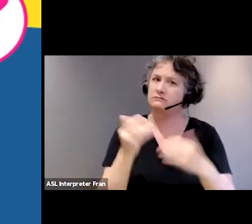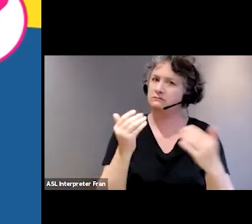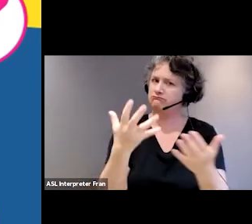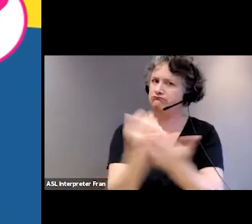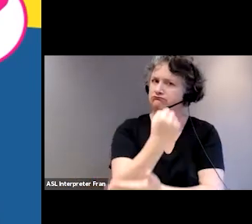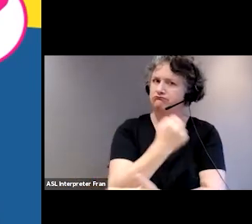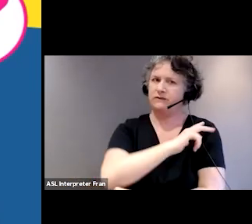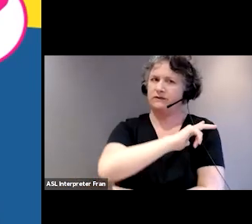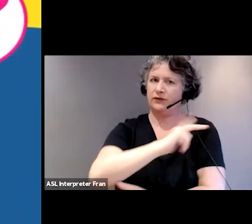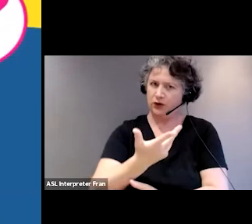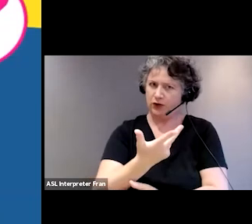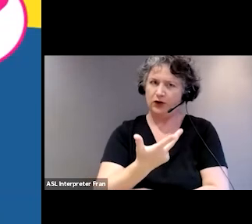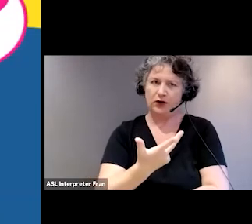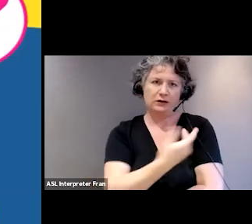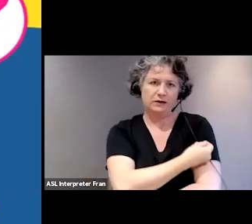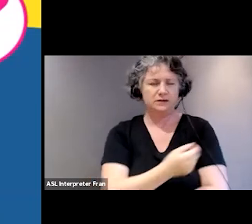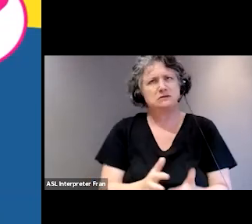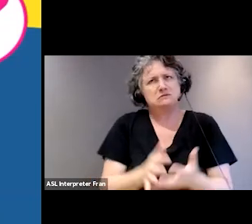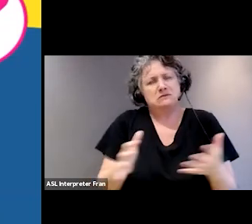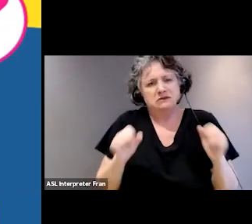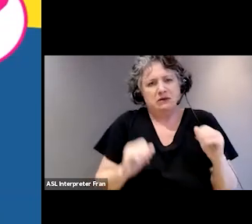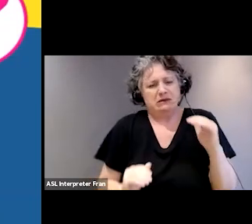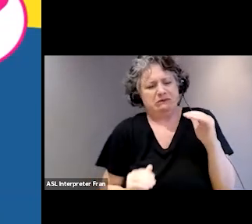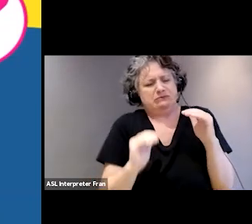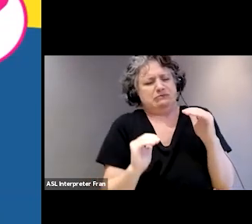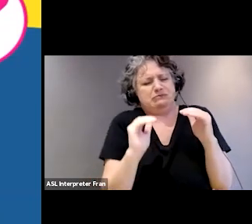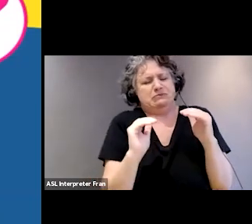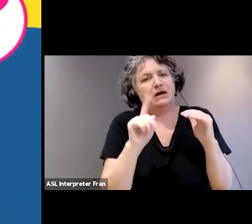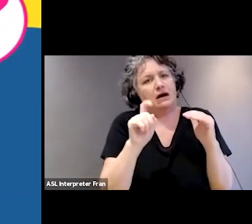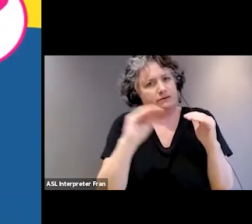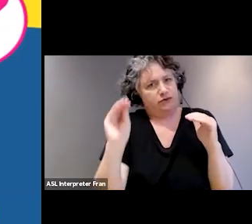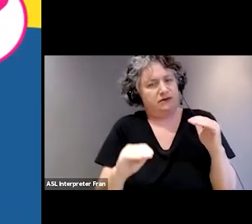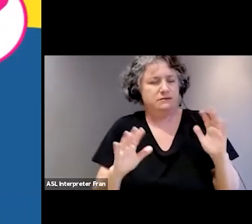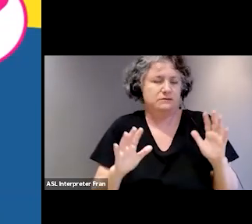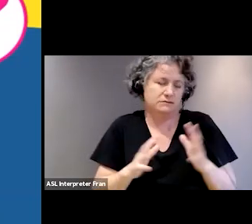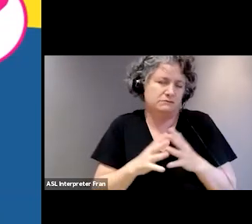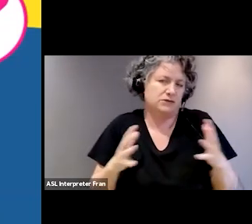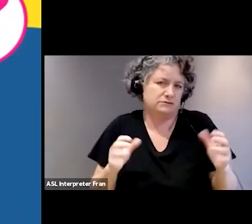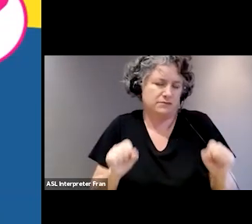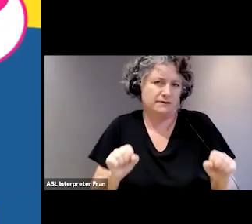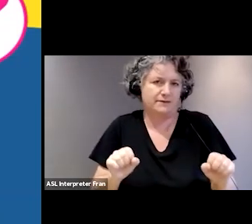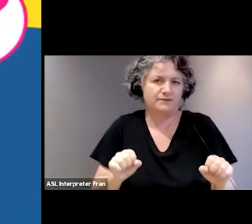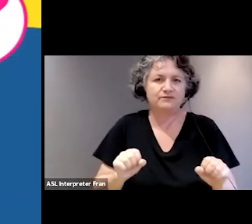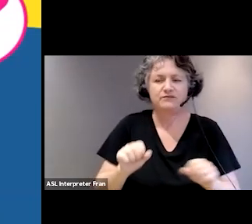two weeks to provide full protection,